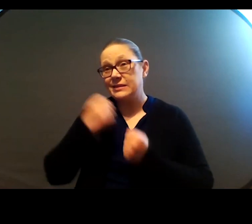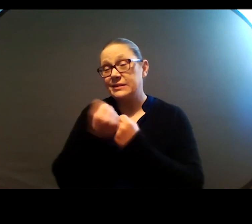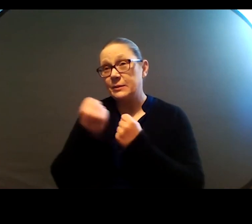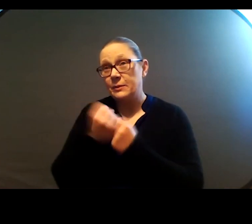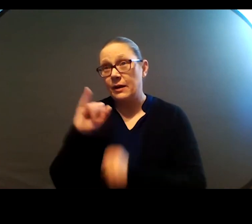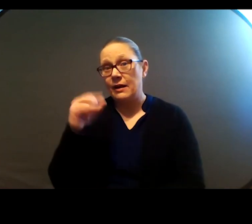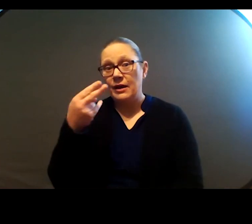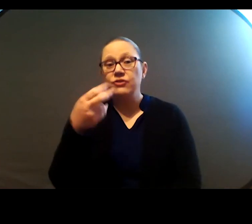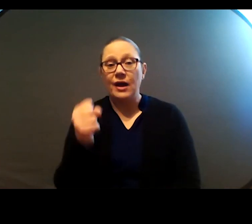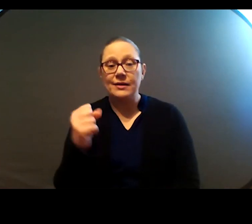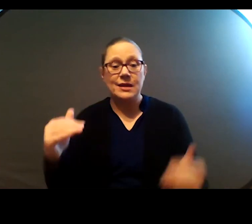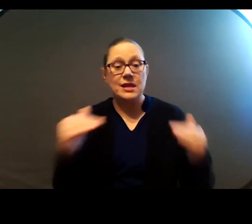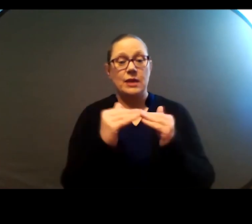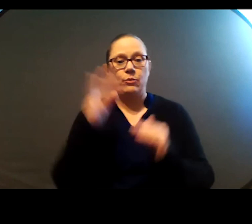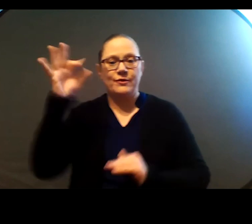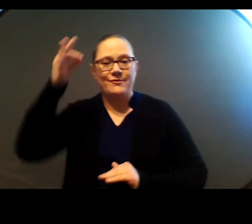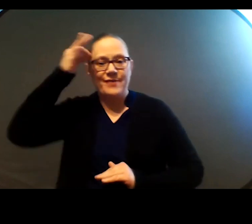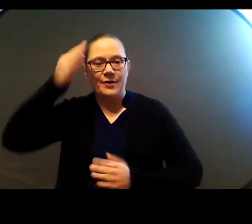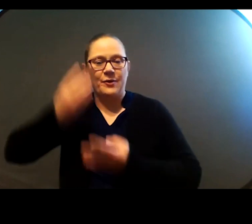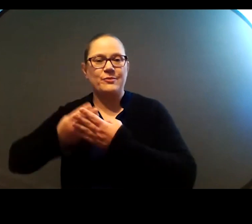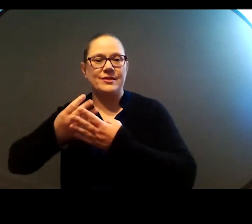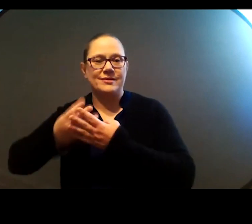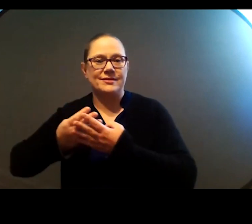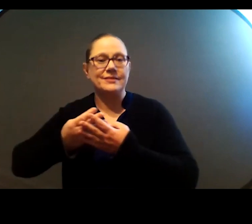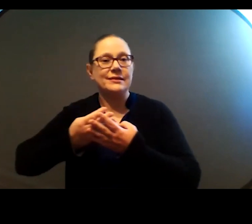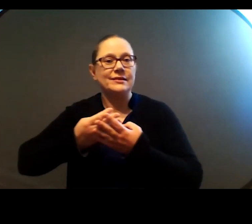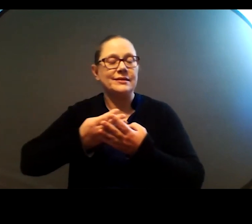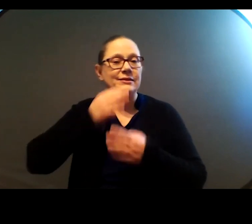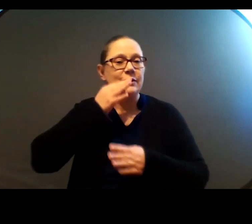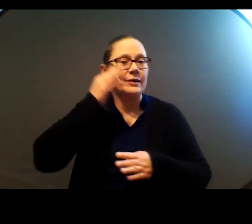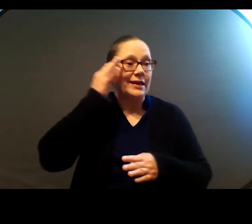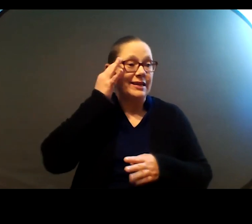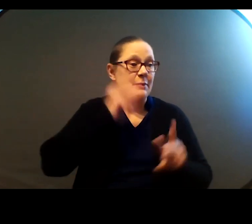to our federal prisons. So that Indian people can double health care and that's all we want